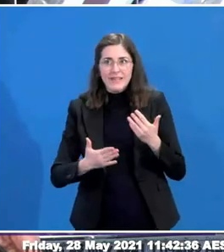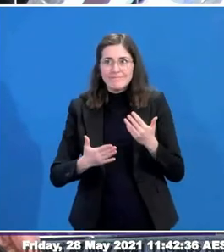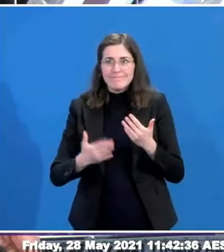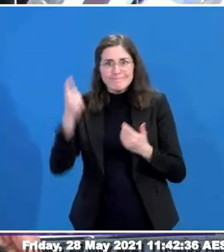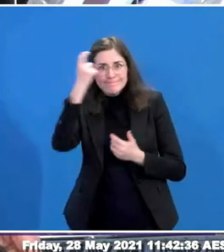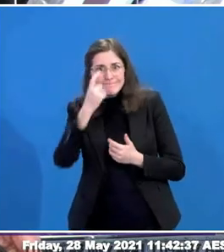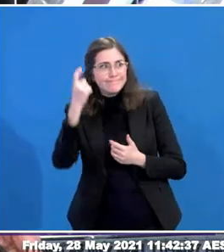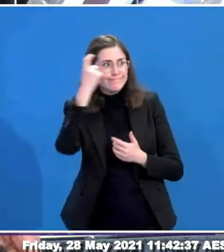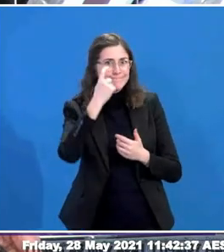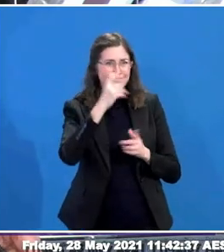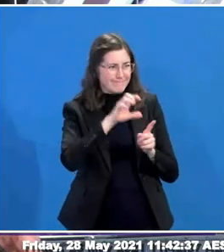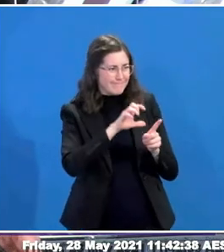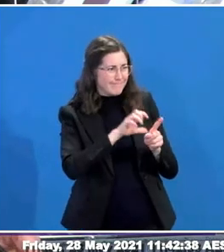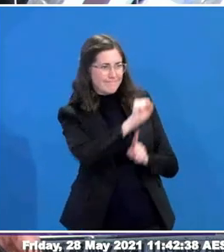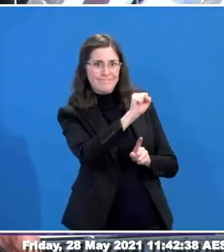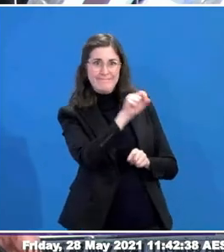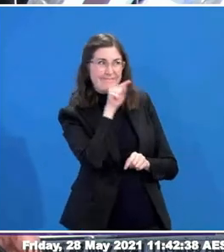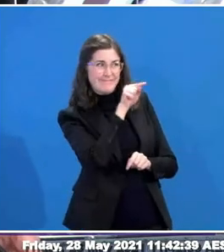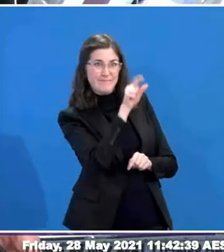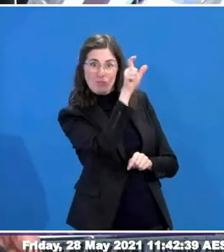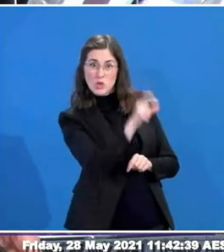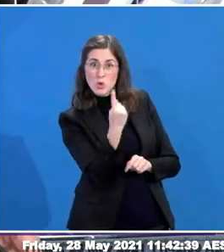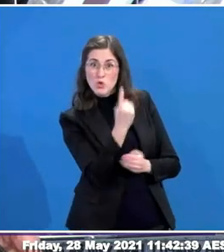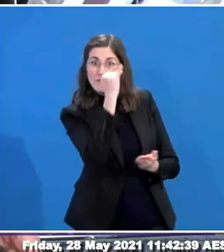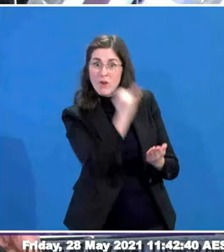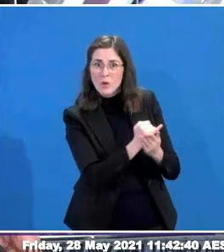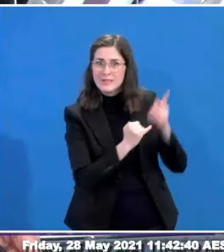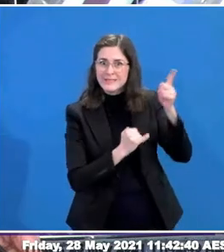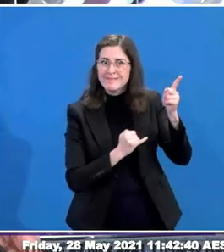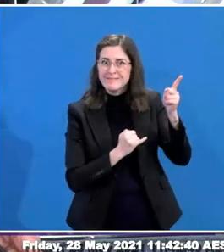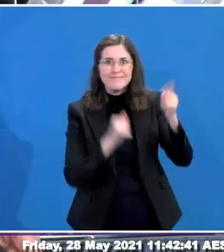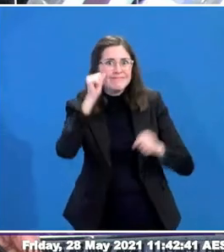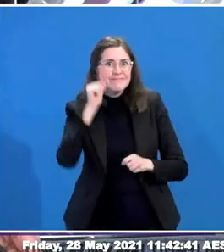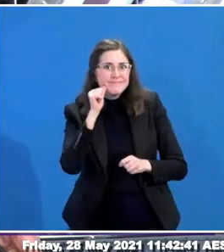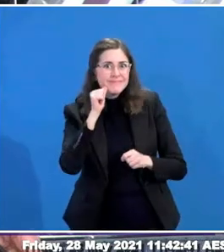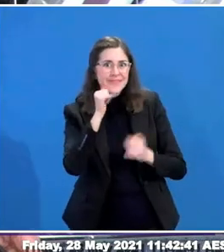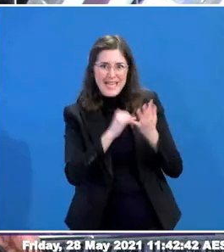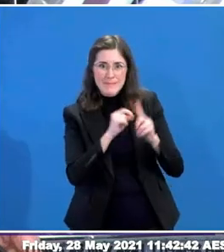what you describe as a conman, and a man who intimidated and threatened other staff?